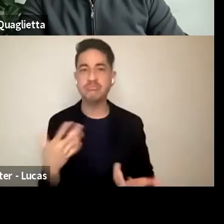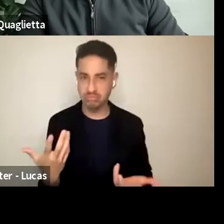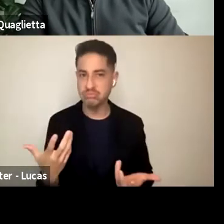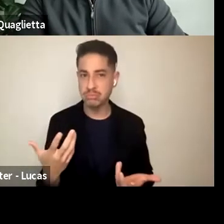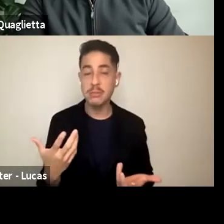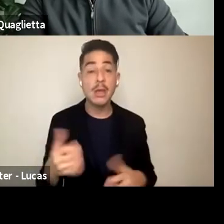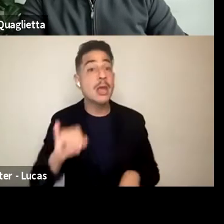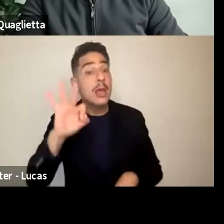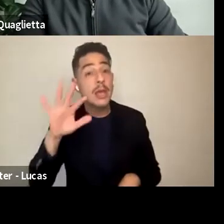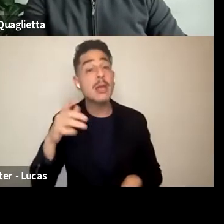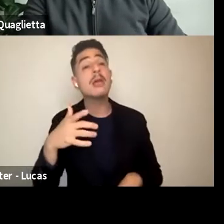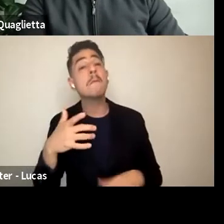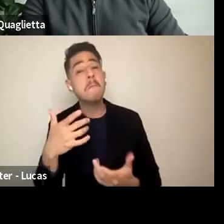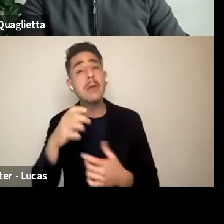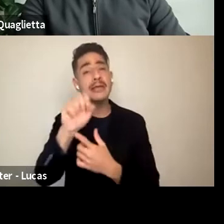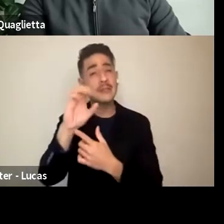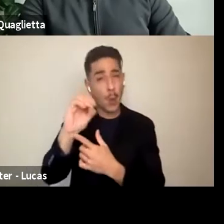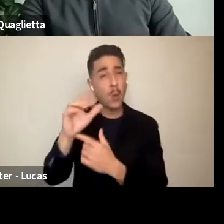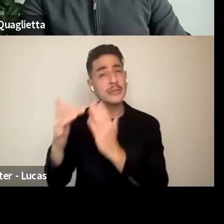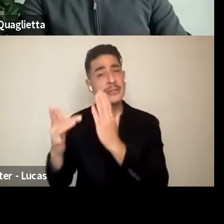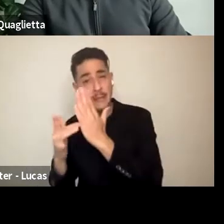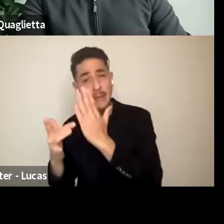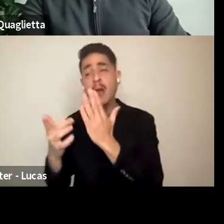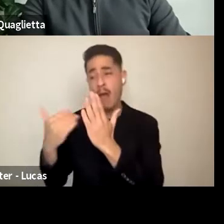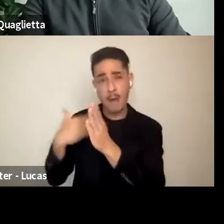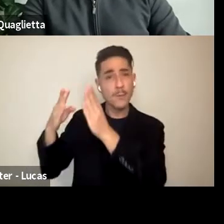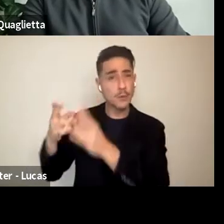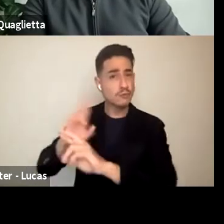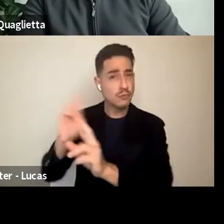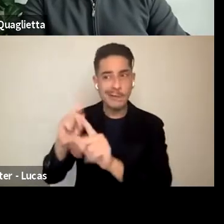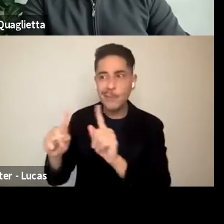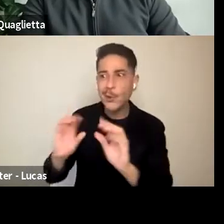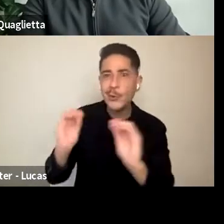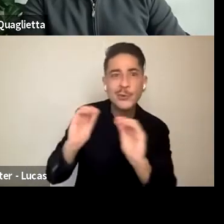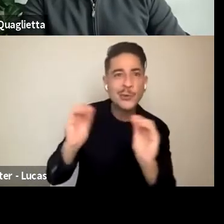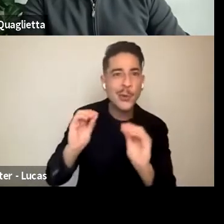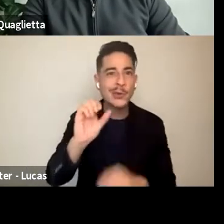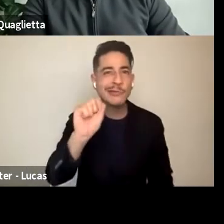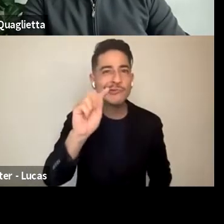technical side, but they don't really have anyone doing strategy or using editorial or things like that, then you need to